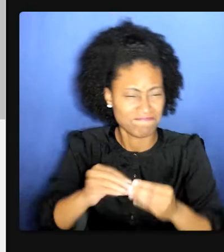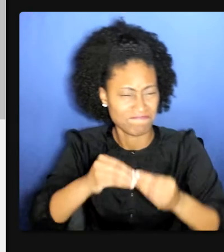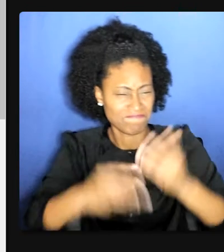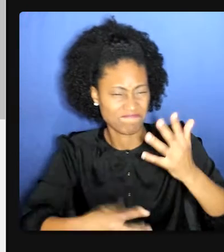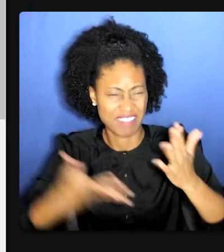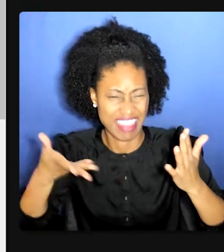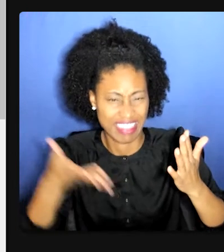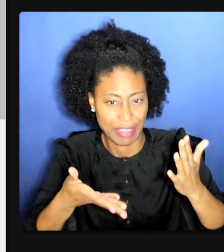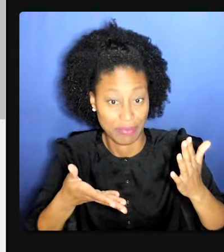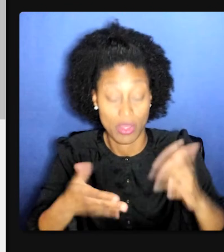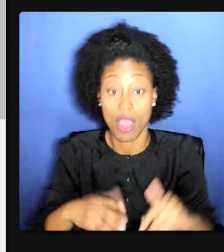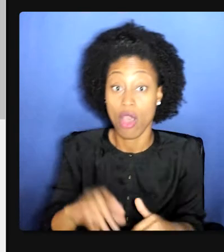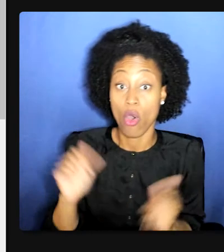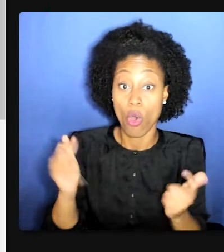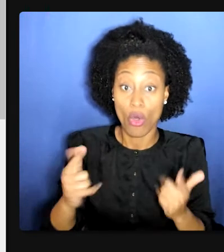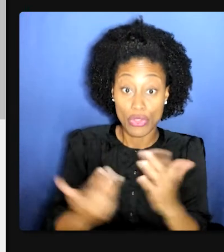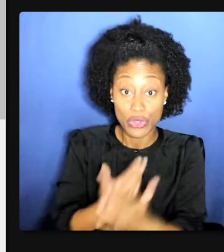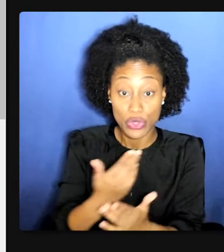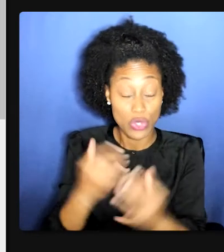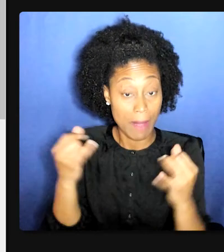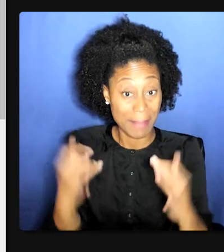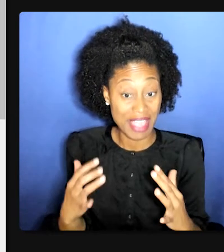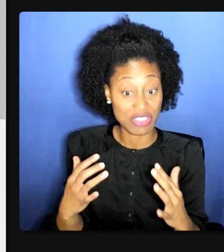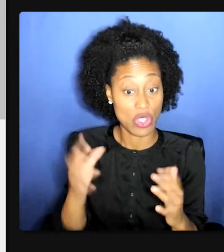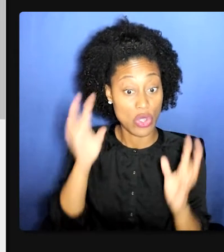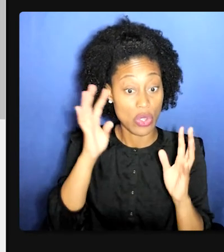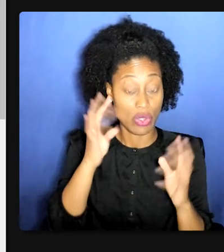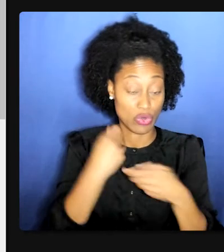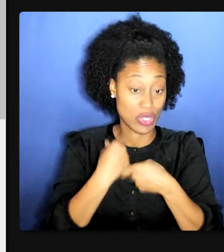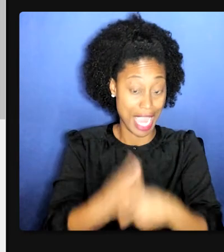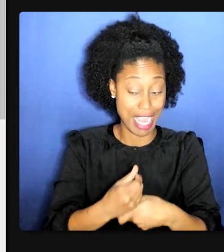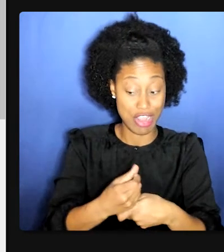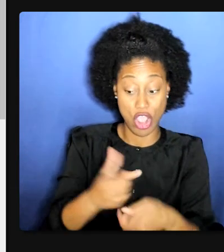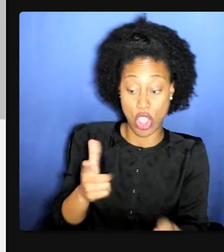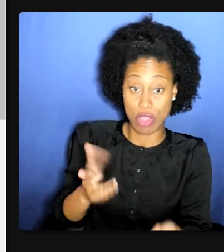who are logged, who are created and logged in from the first of March.